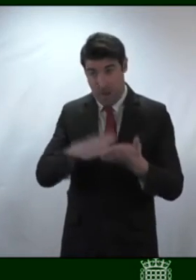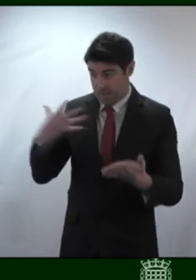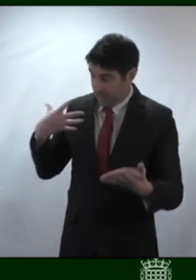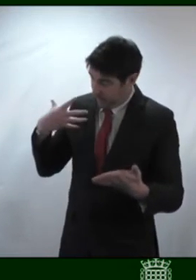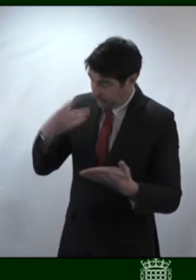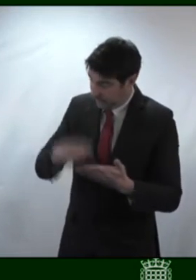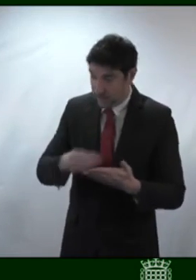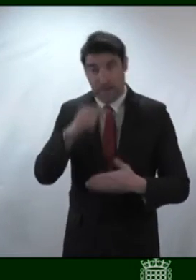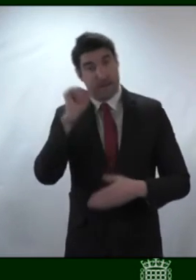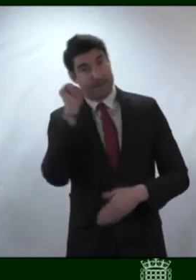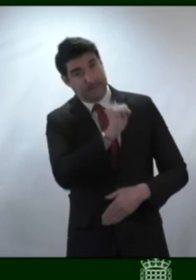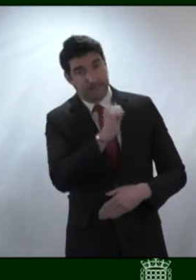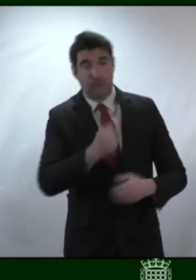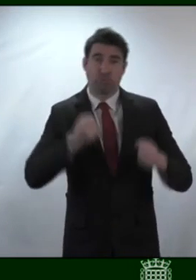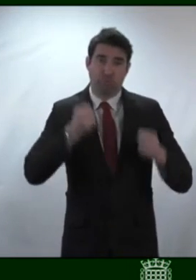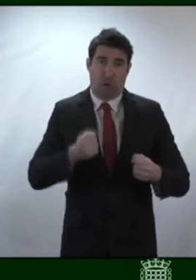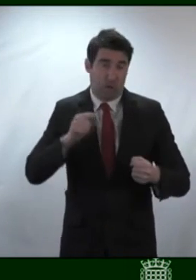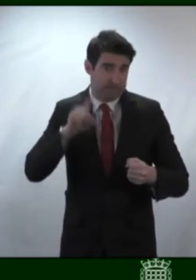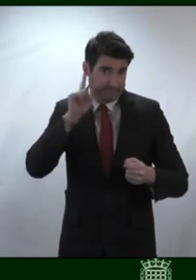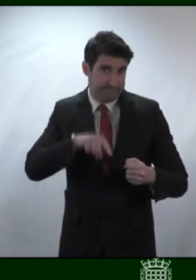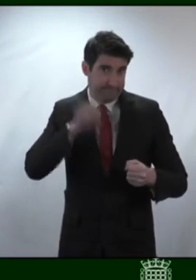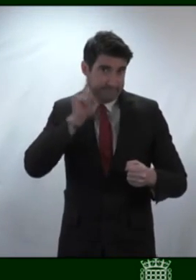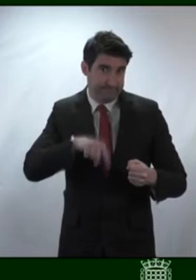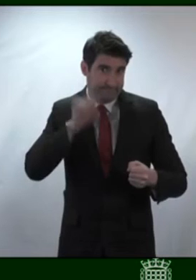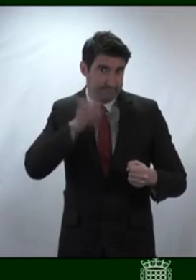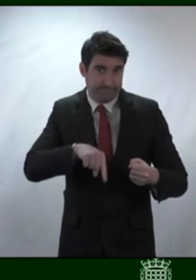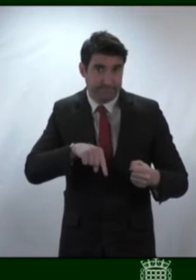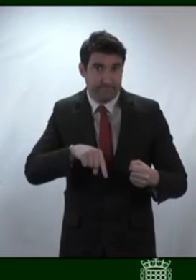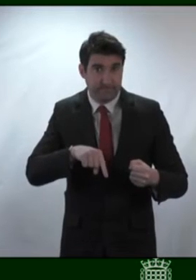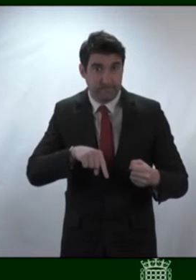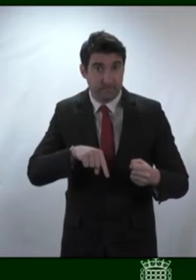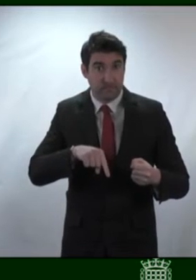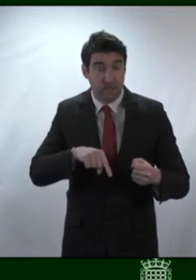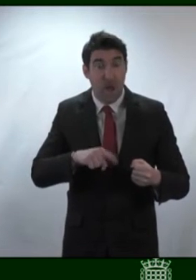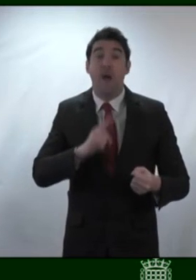there is no escaping the brutal facts that Britain has one of the highest numbers of covid deaths